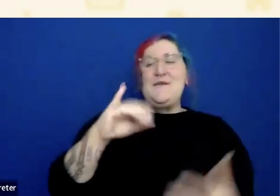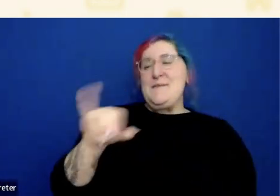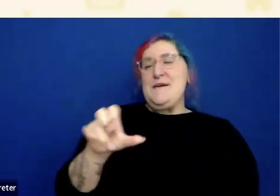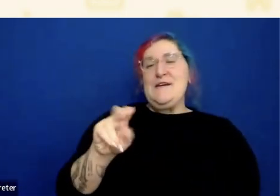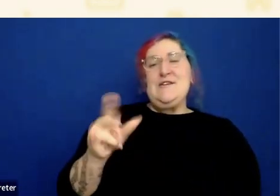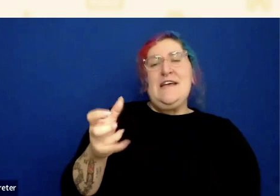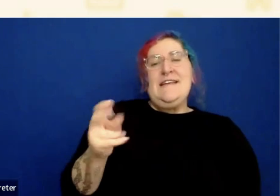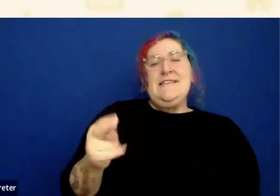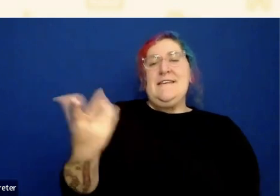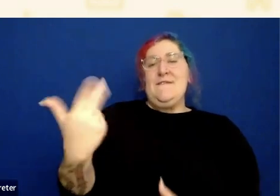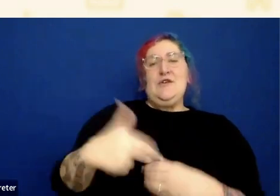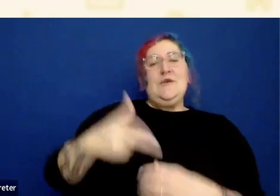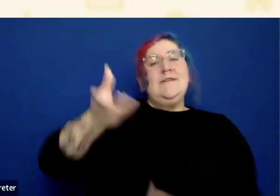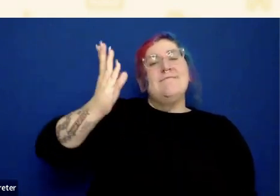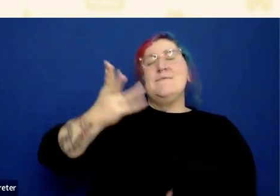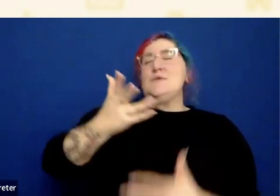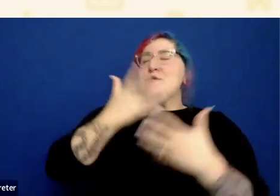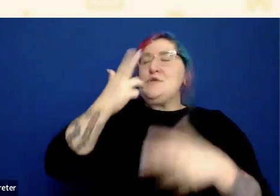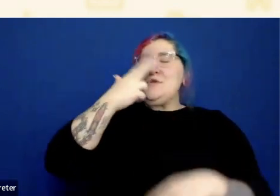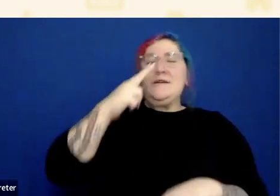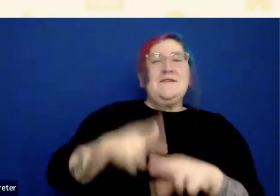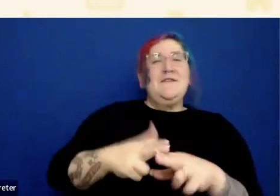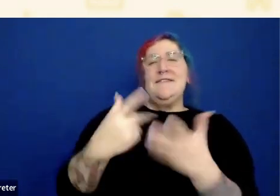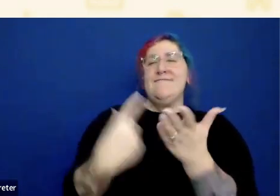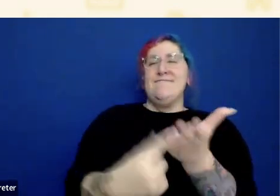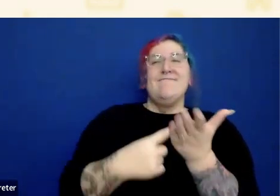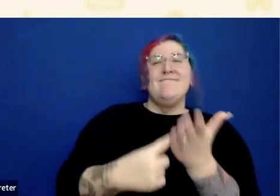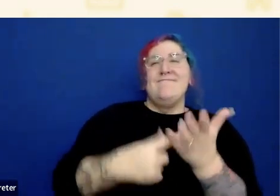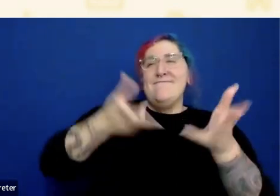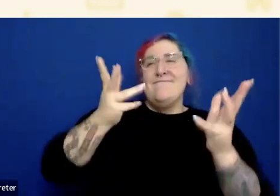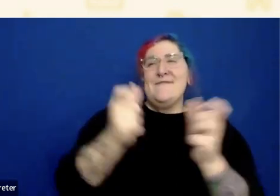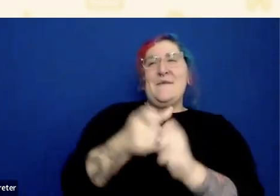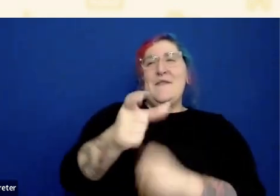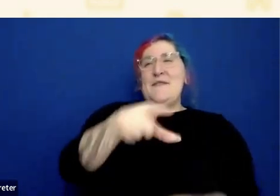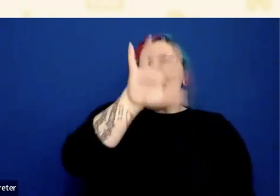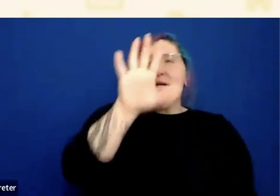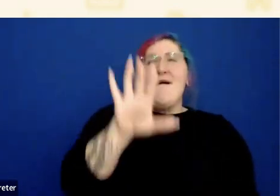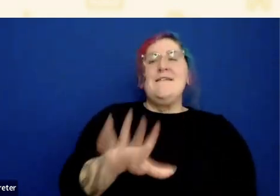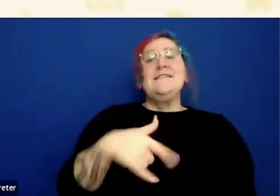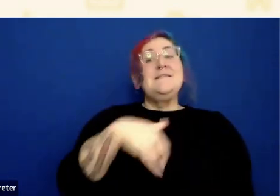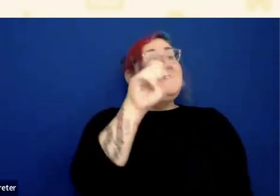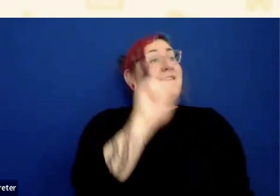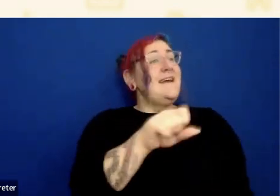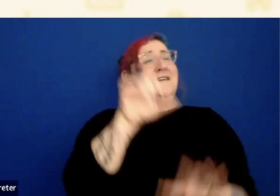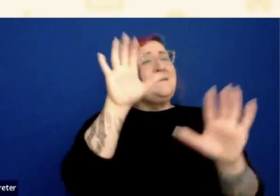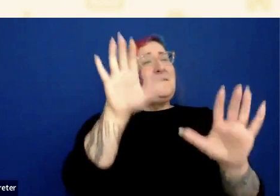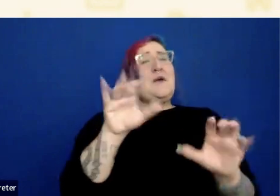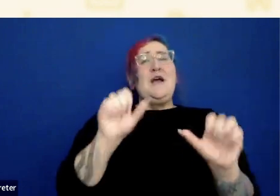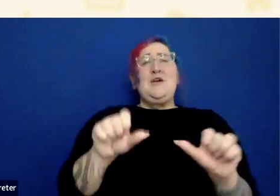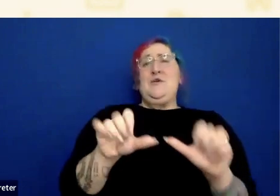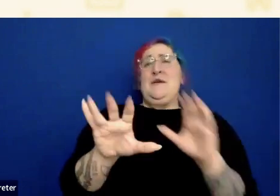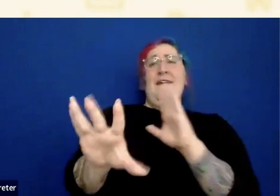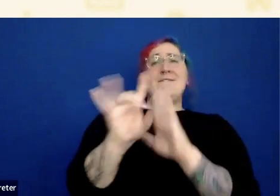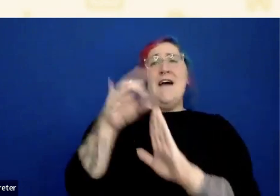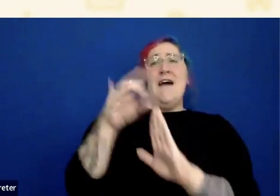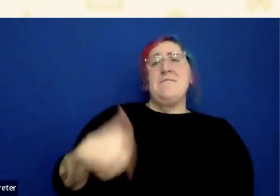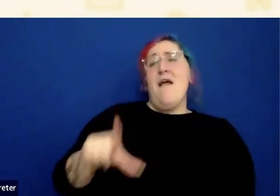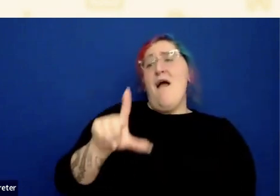I loved having this conversation with you. Yes, this has been great. And people can find me on LinkedIn or on X.